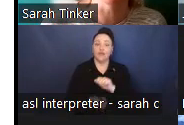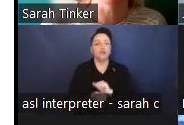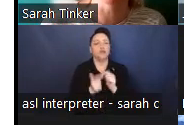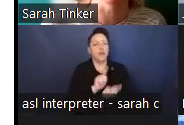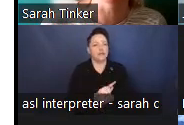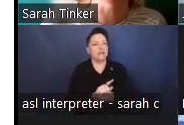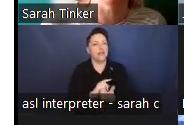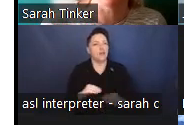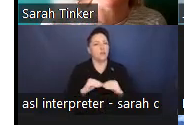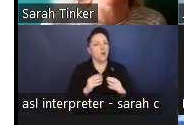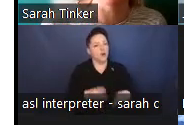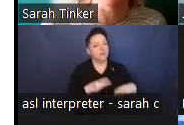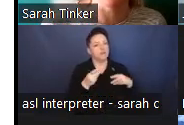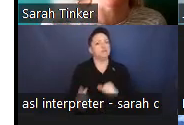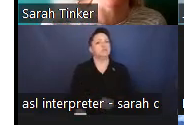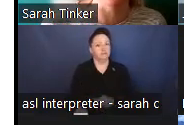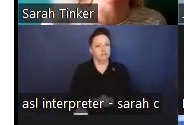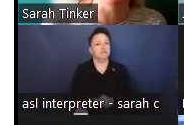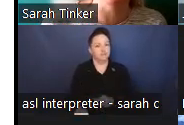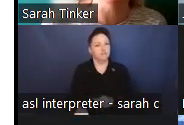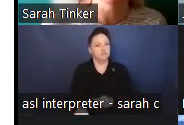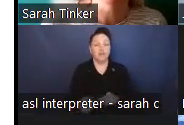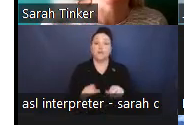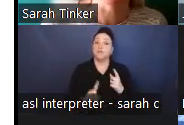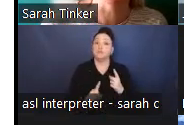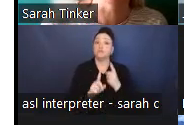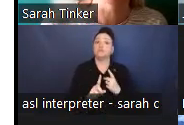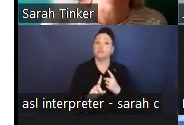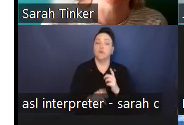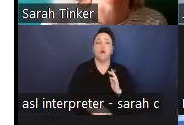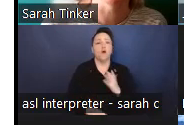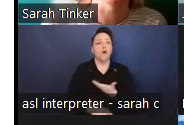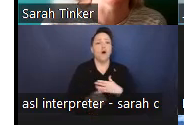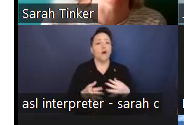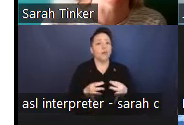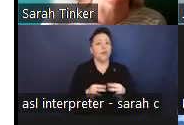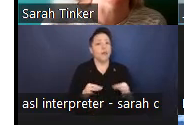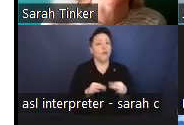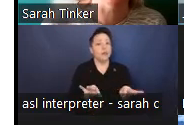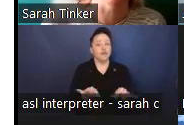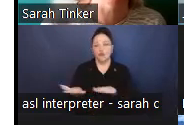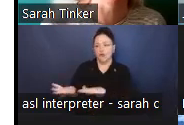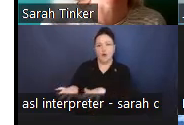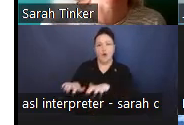on using the words our audiences use so that it is easier for folks to find what they are